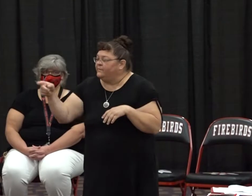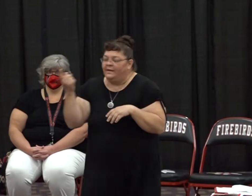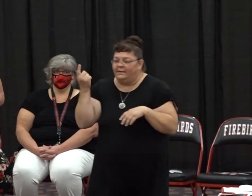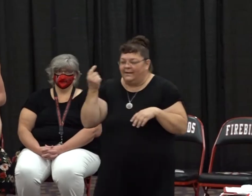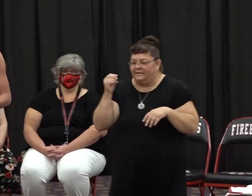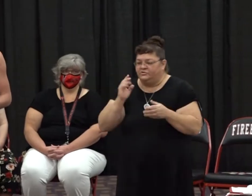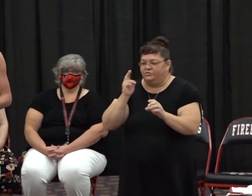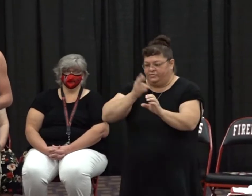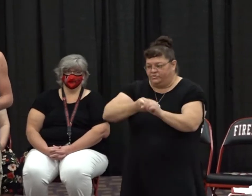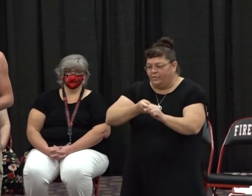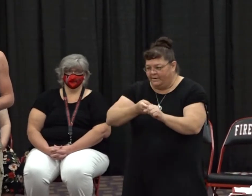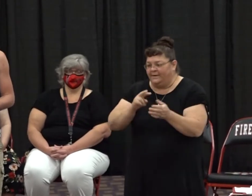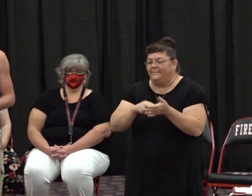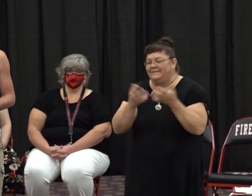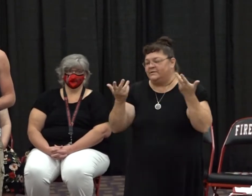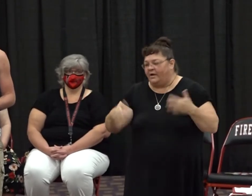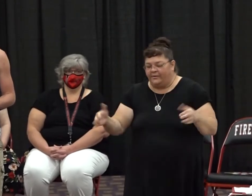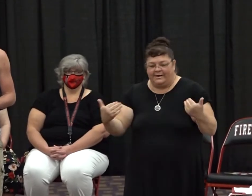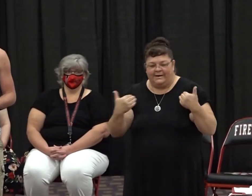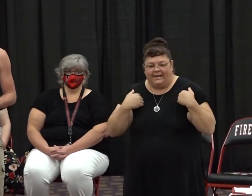And I'm just going to explain something here really quick.